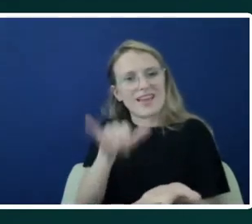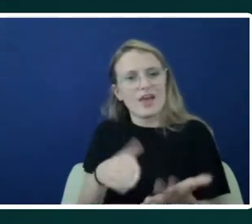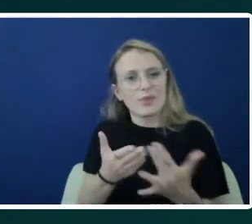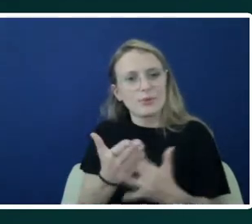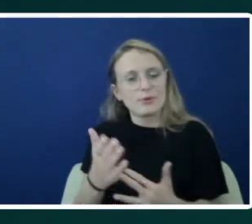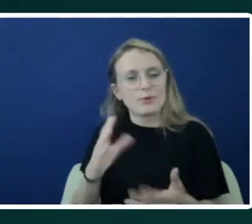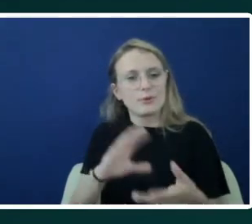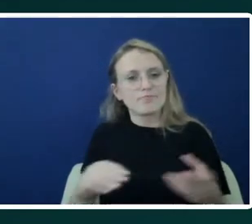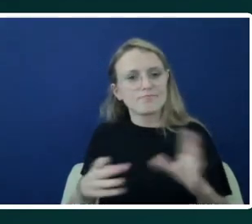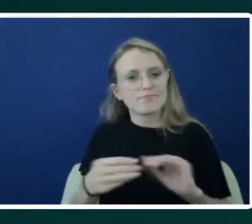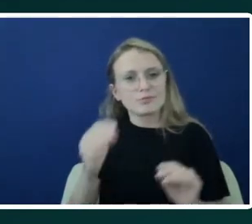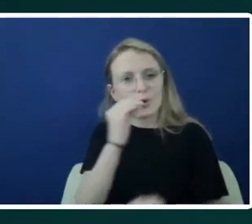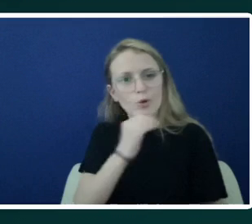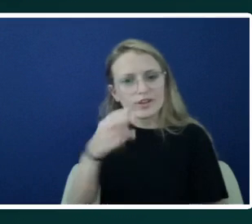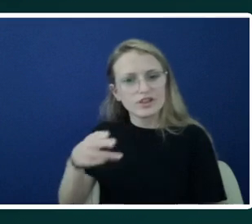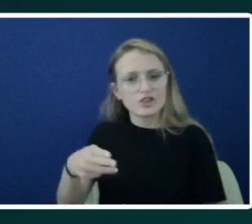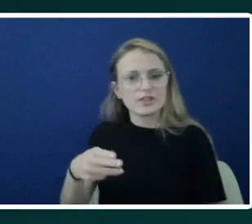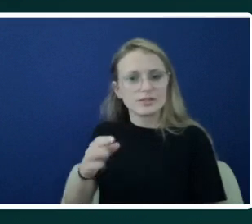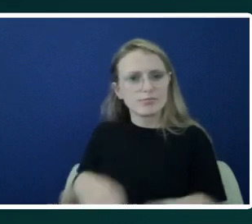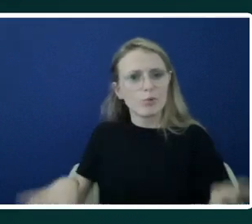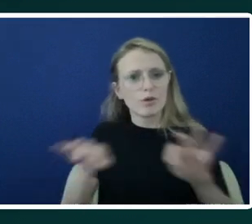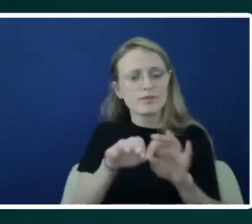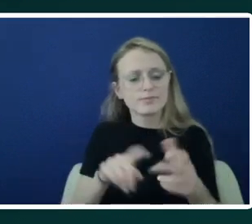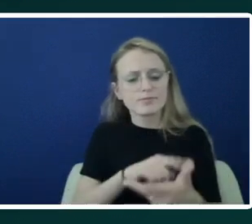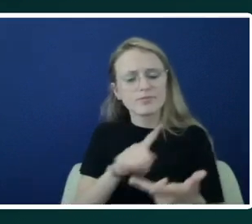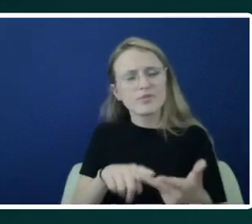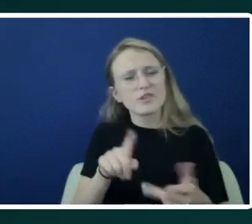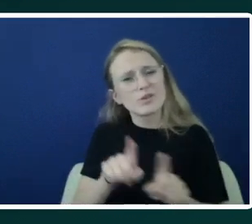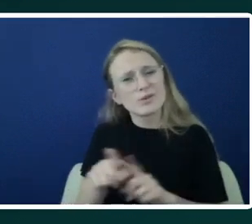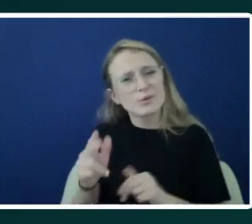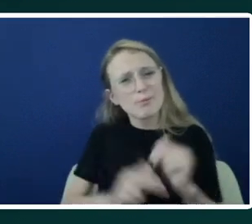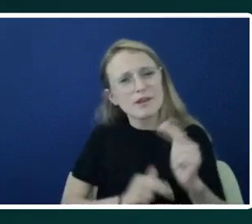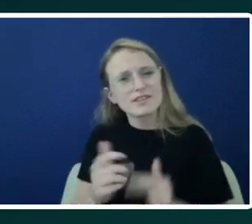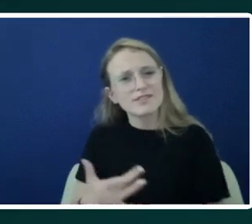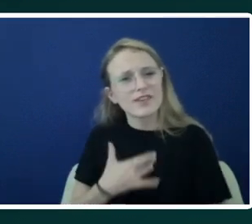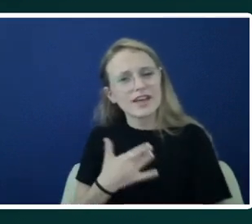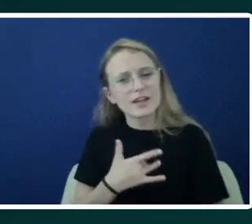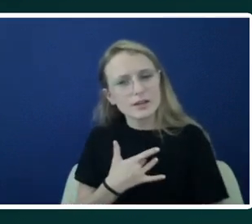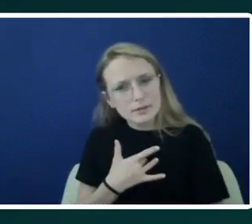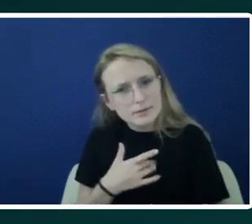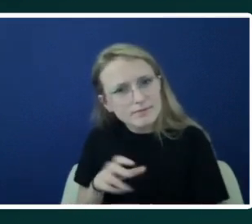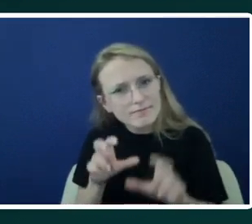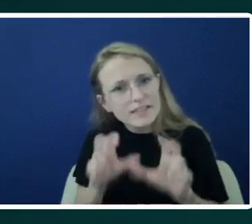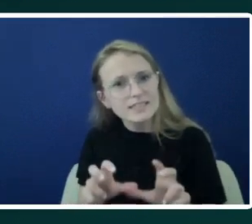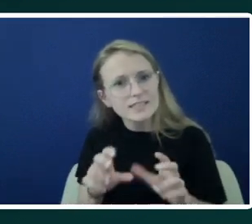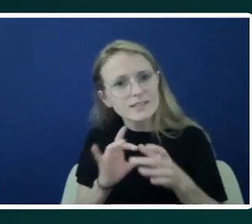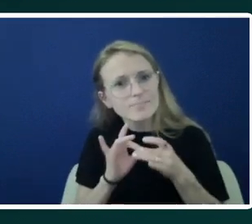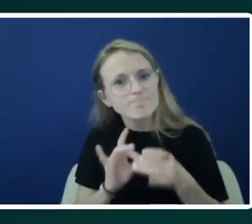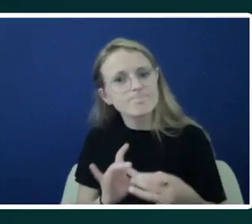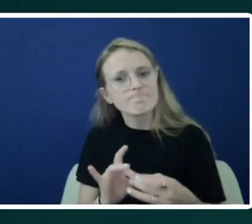It also builds a sense of investment in the work that we're doing when we're able to help